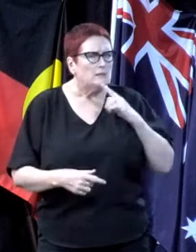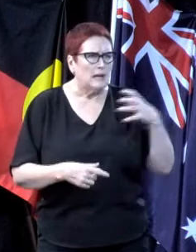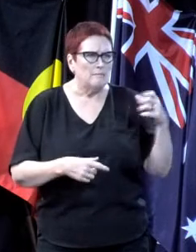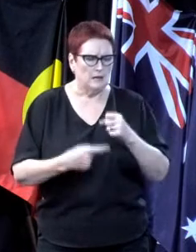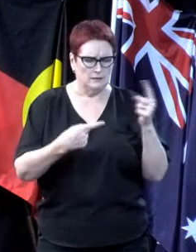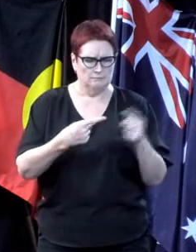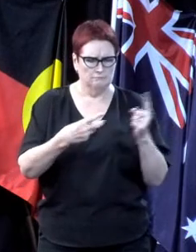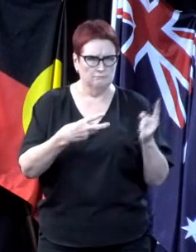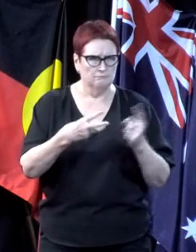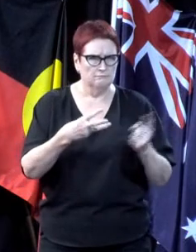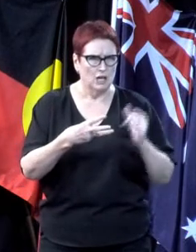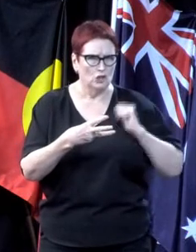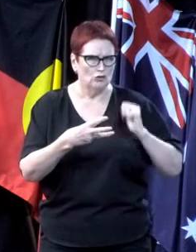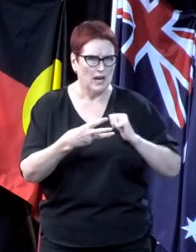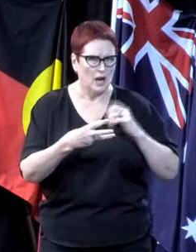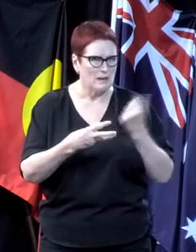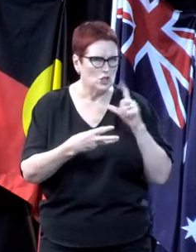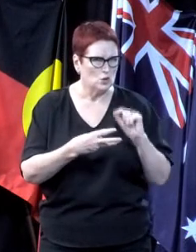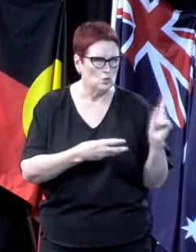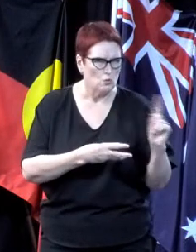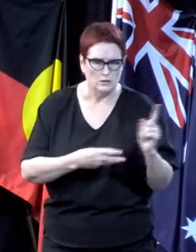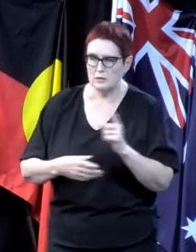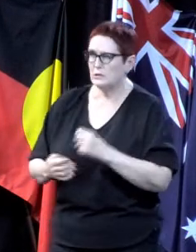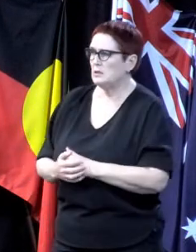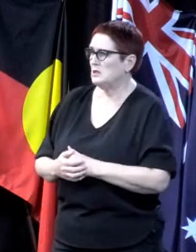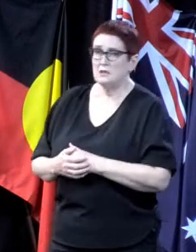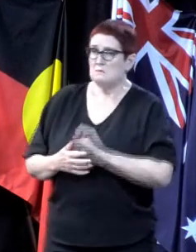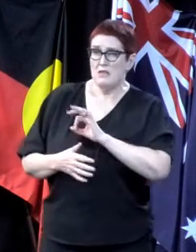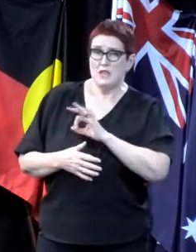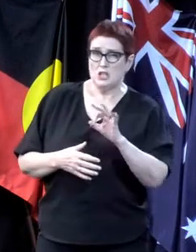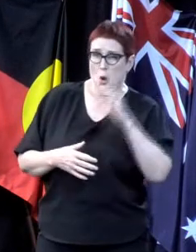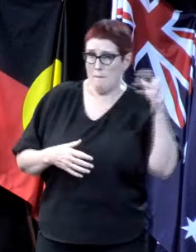as a head of department. To my knowledge, there is no mandated training.